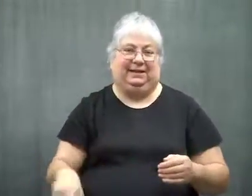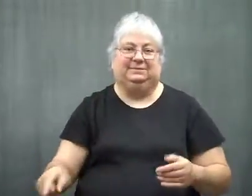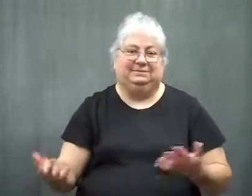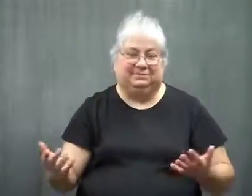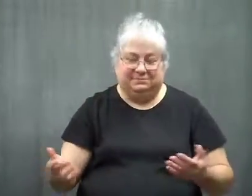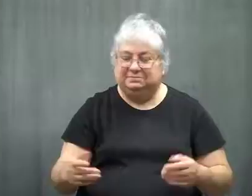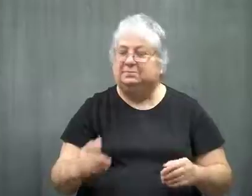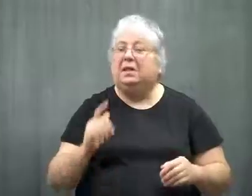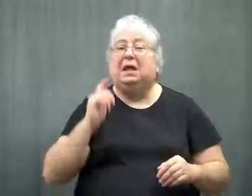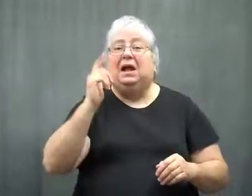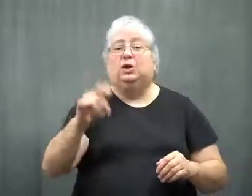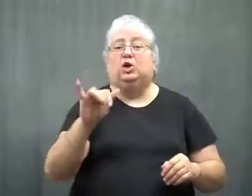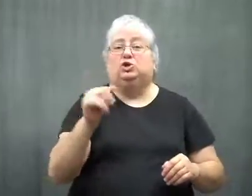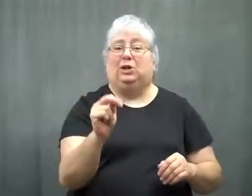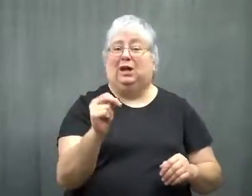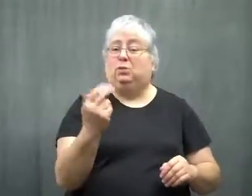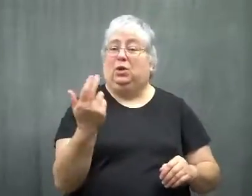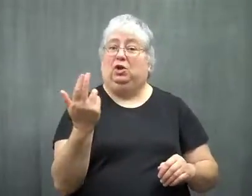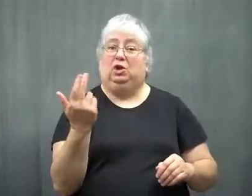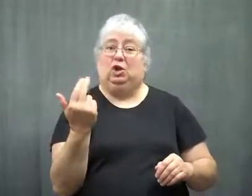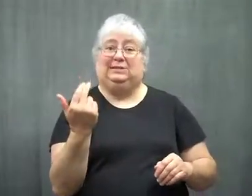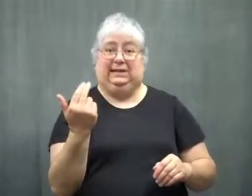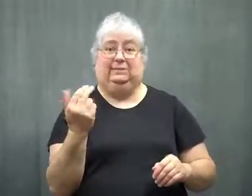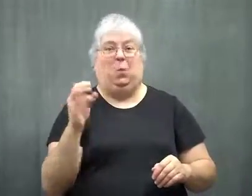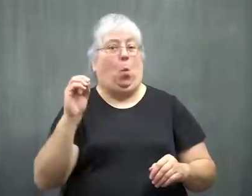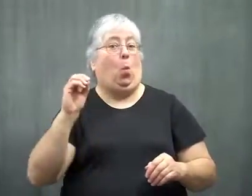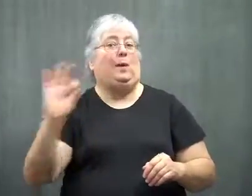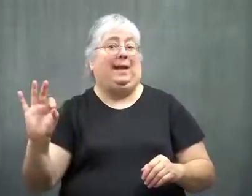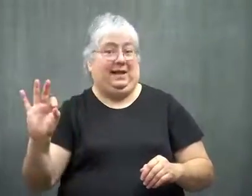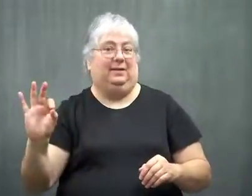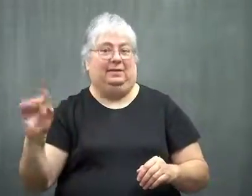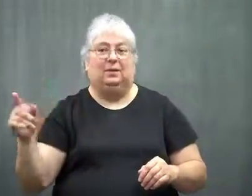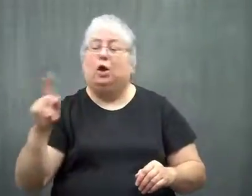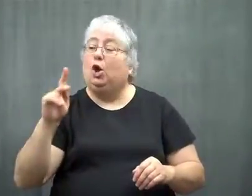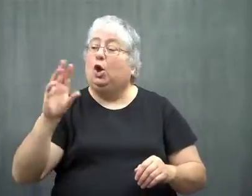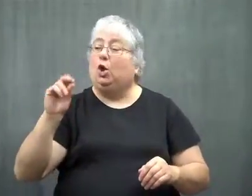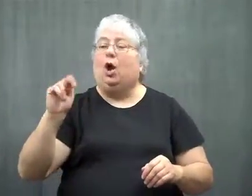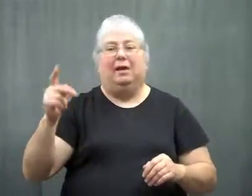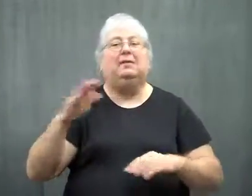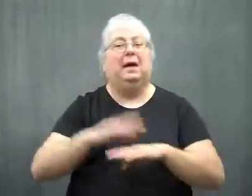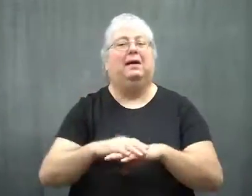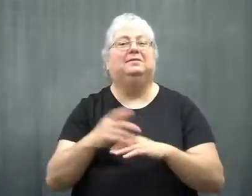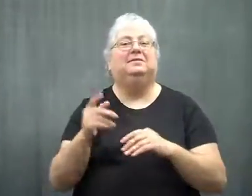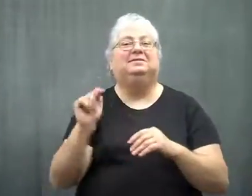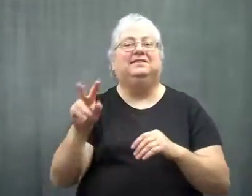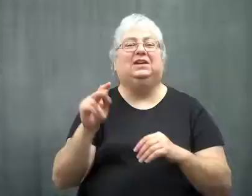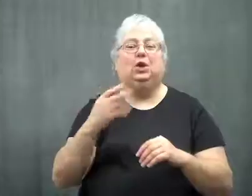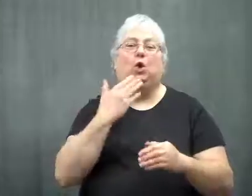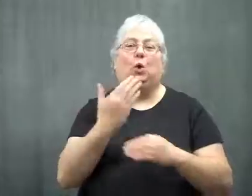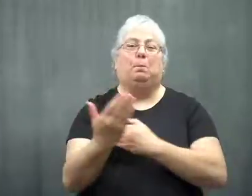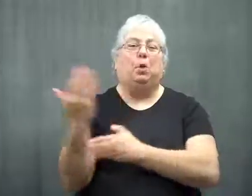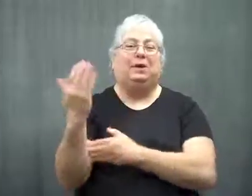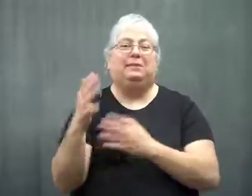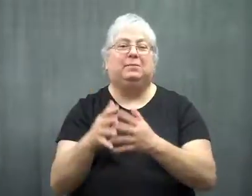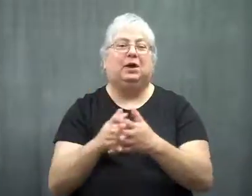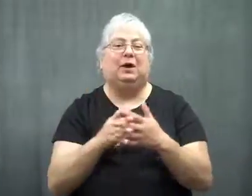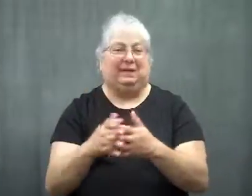January 13, 2009, Kronk went on Good Morning America.